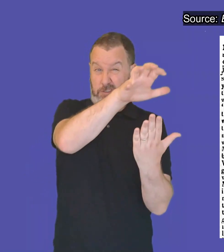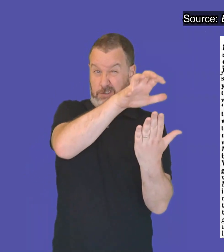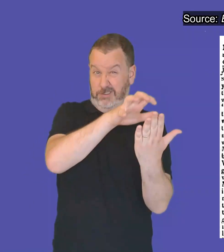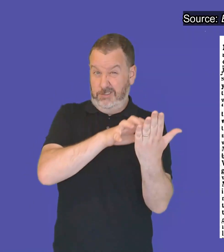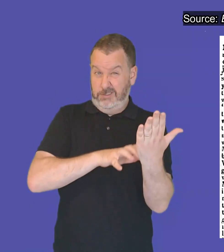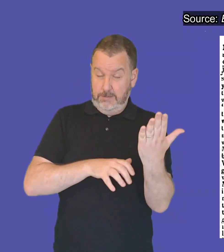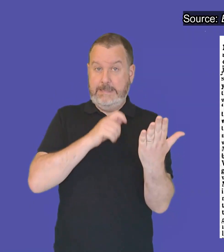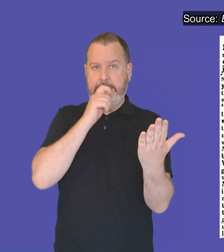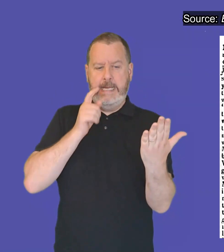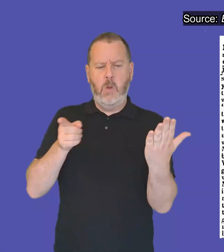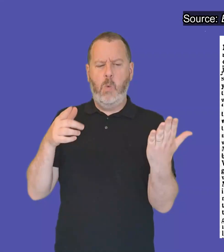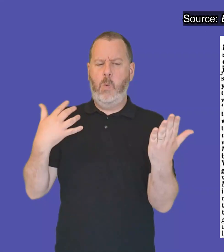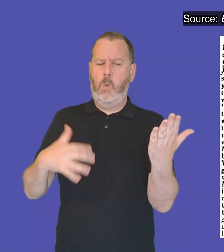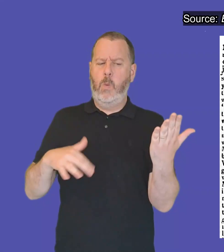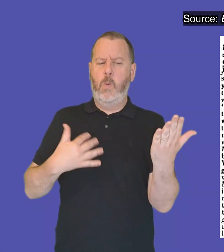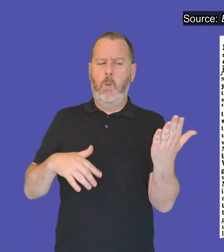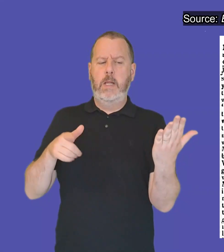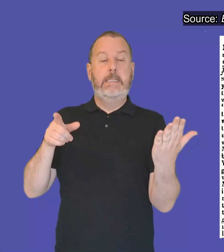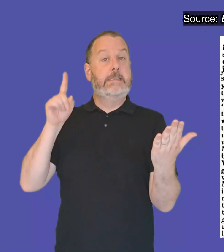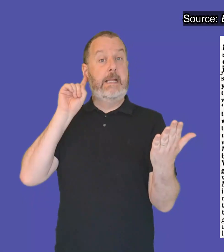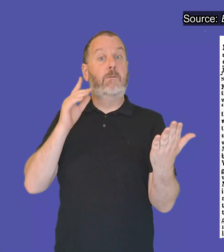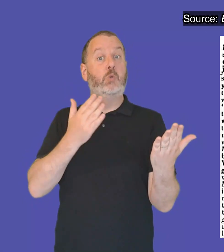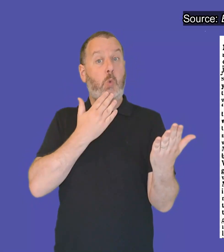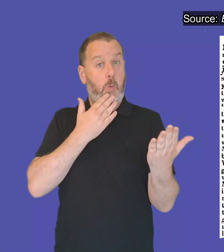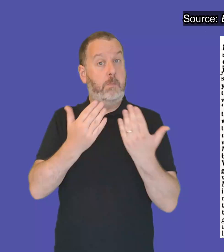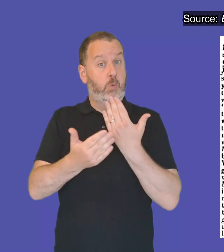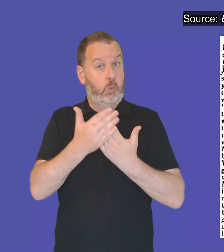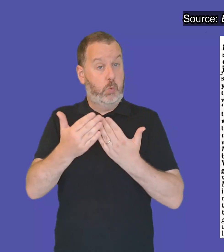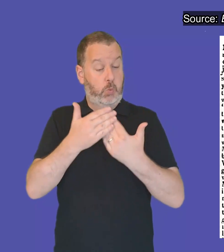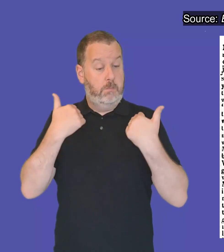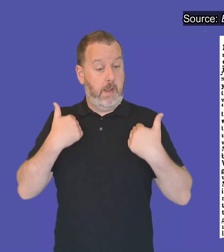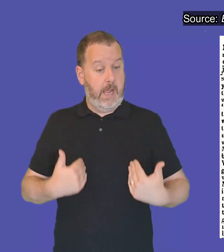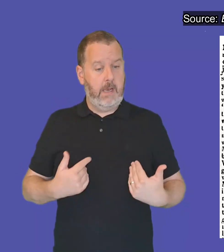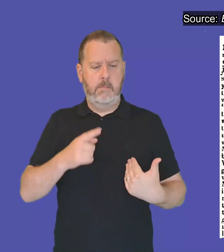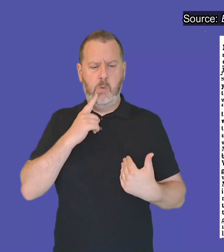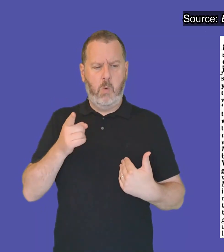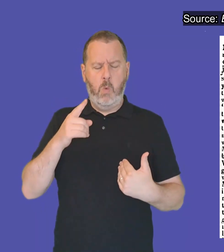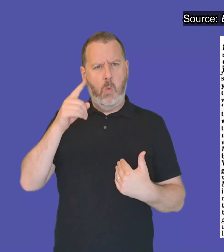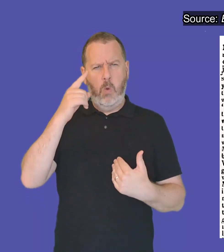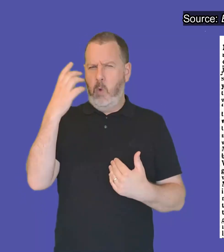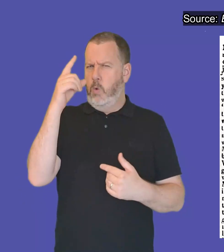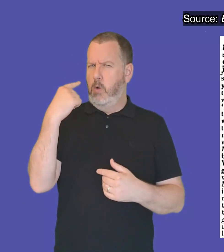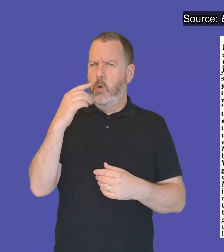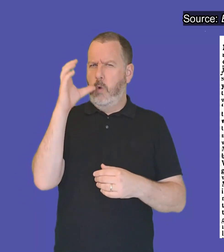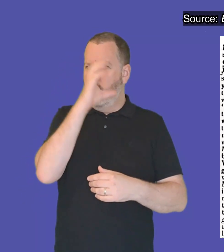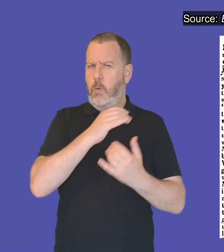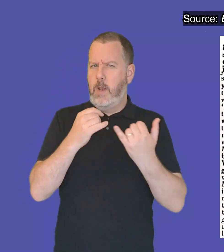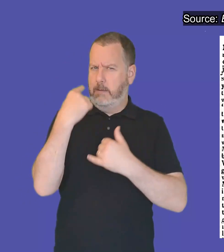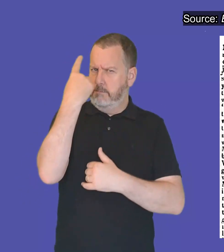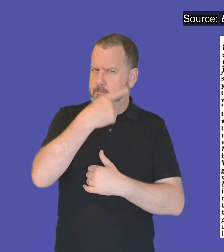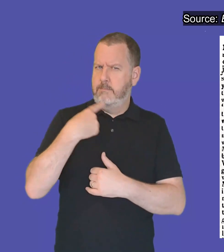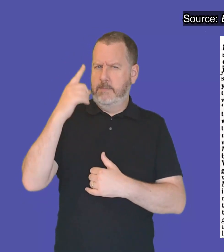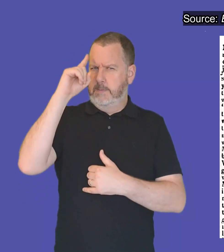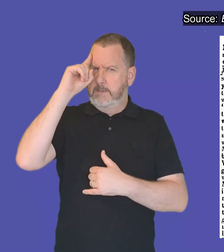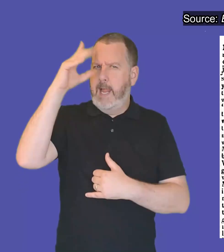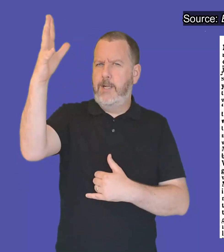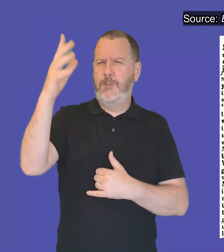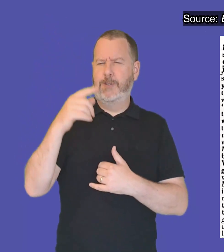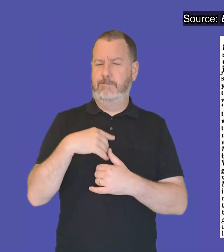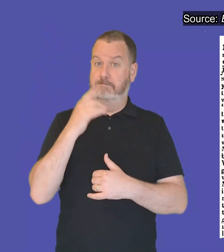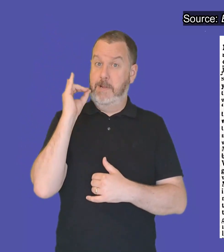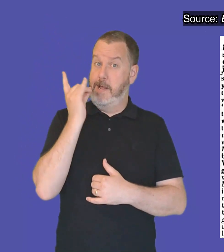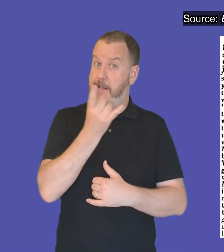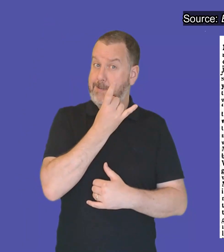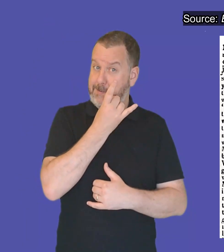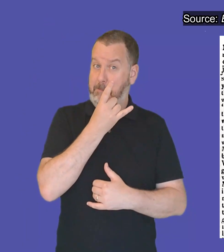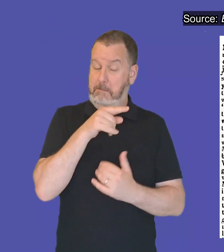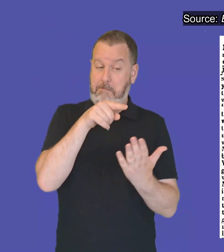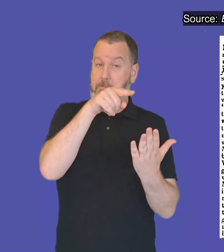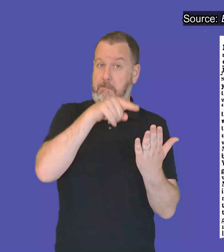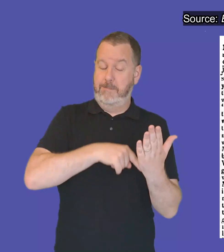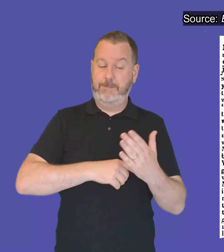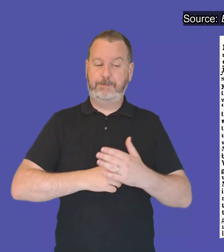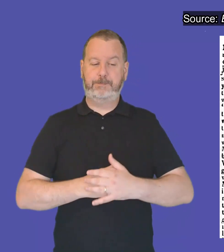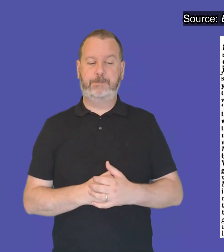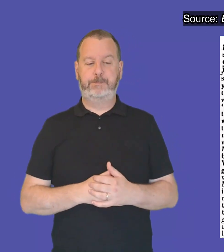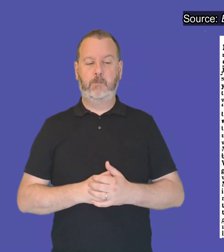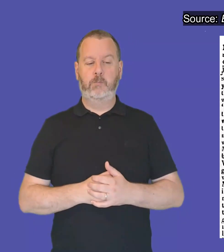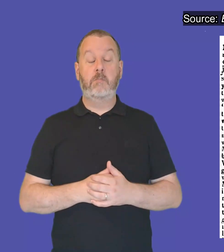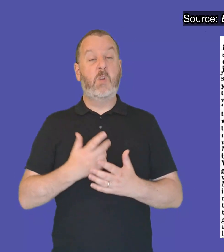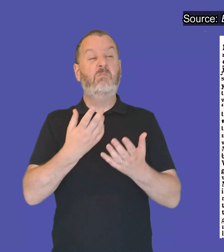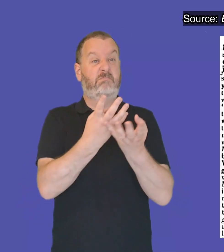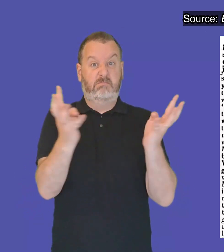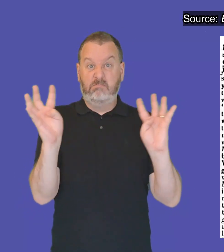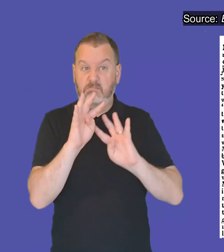being "a deaf and dumb youth of most intelligent and pleasing appearance".